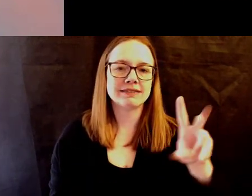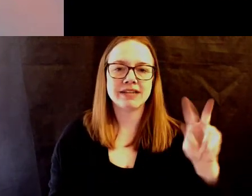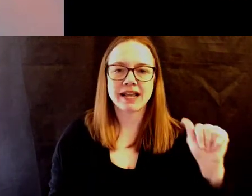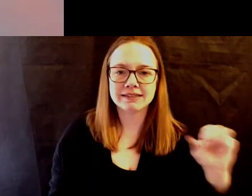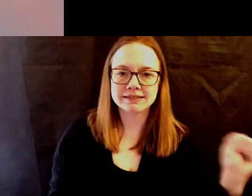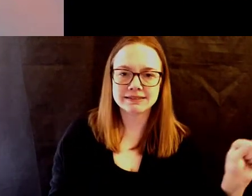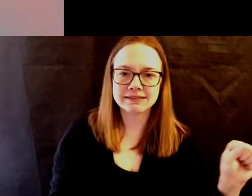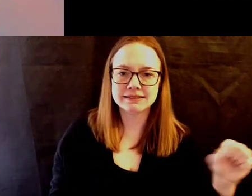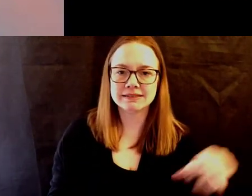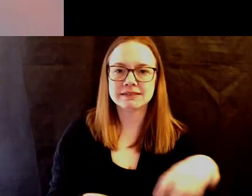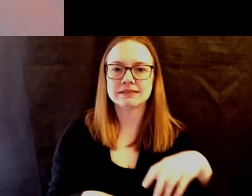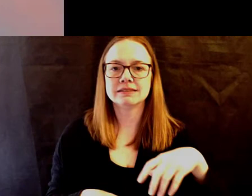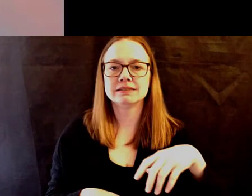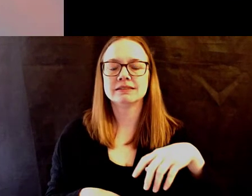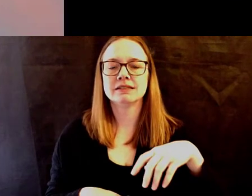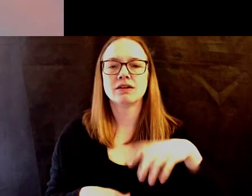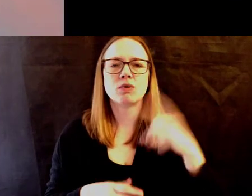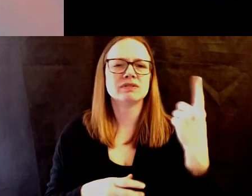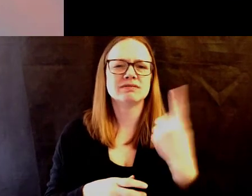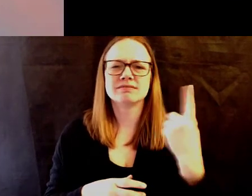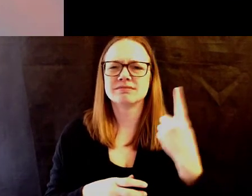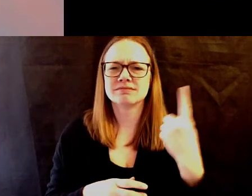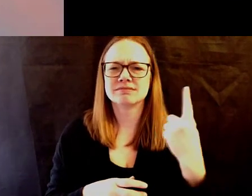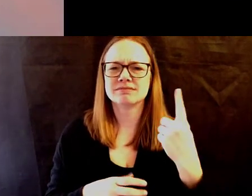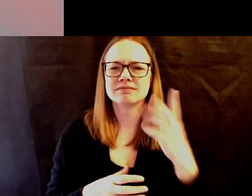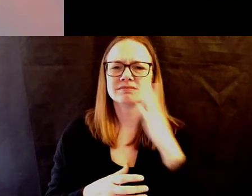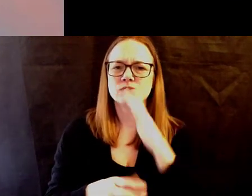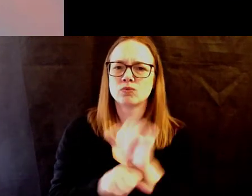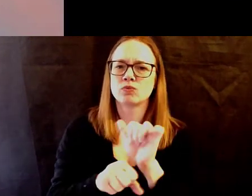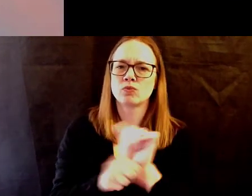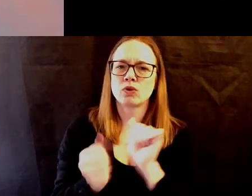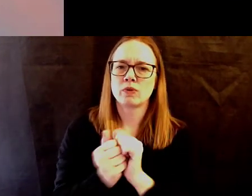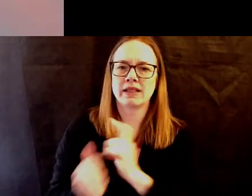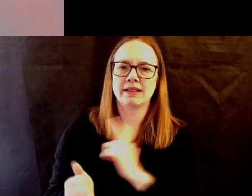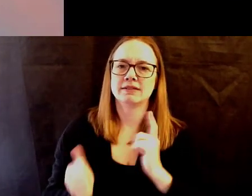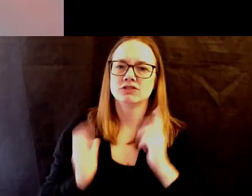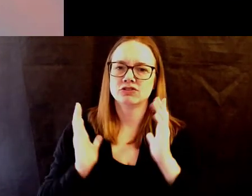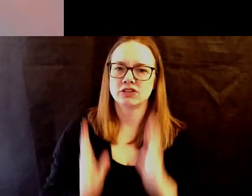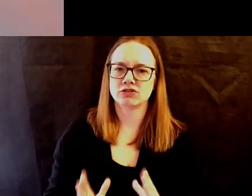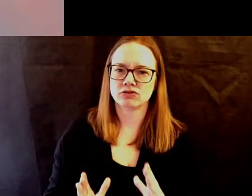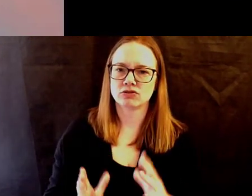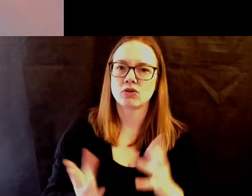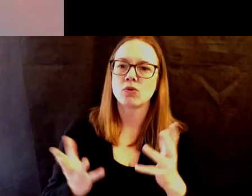We'll work with a legislator and say, we want to bring three people, four people, five people to come and speak on this topic.